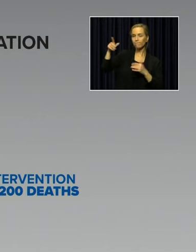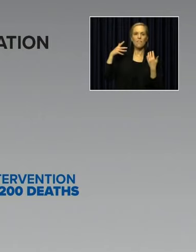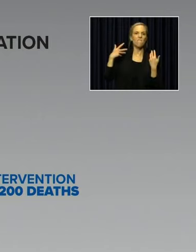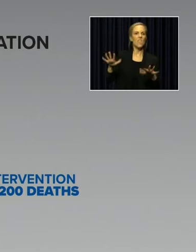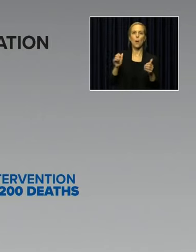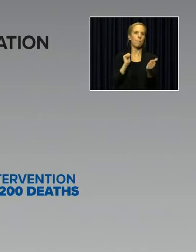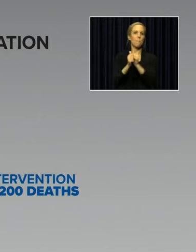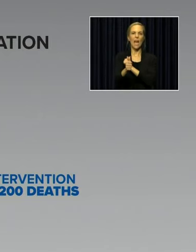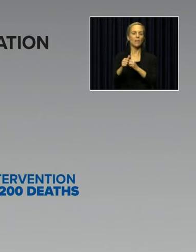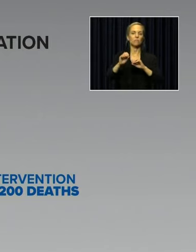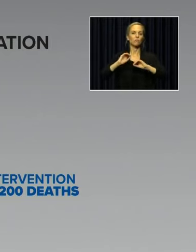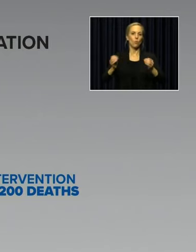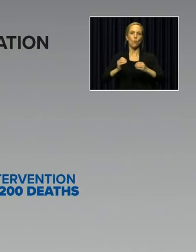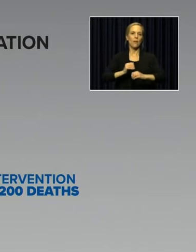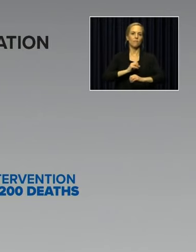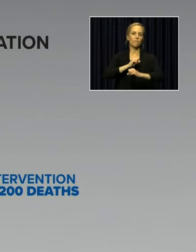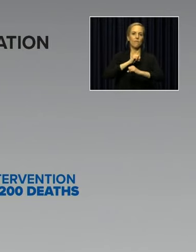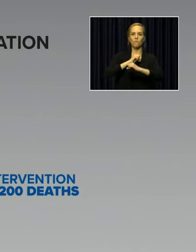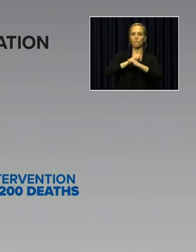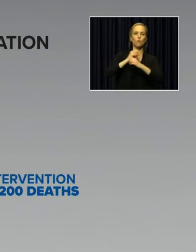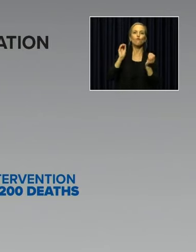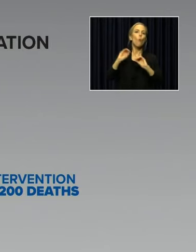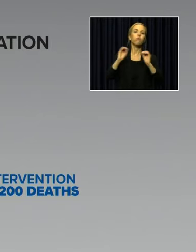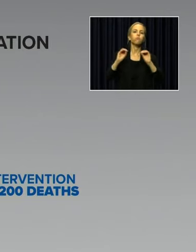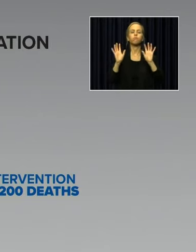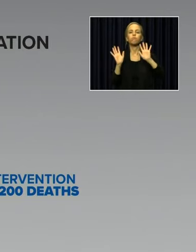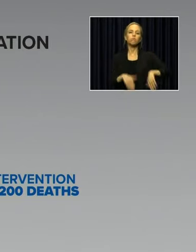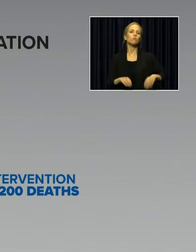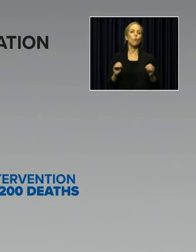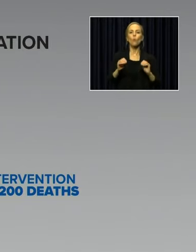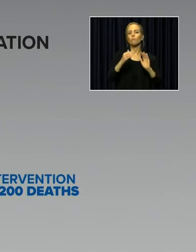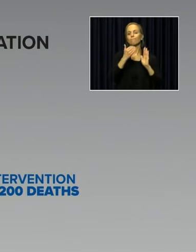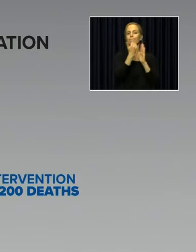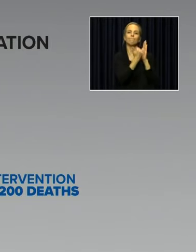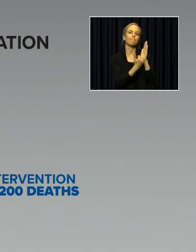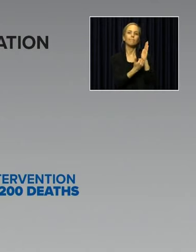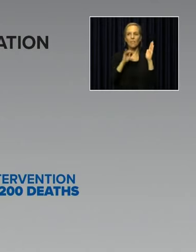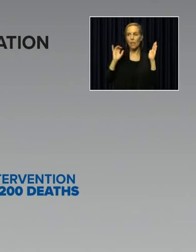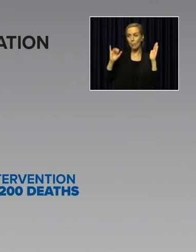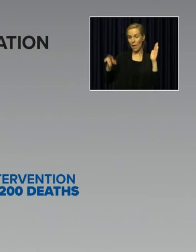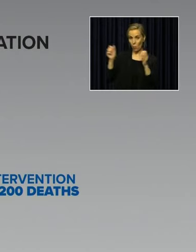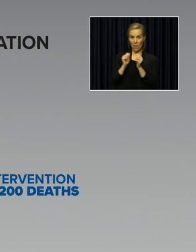HOME, STAYING AWAY FROM ONE ANOTHER, MAKING ARE SURE WE DON'T SPREAD THE VIRUS, MAKING